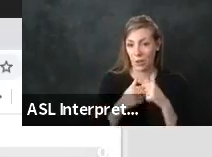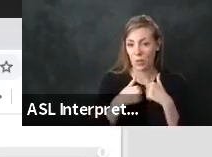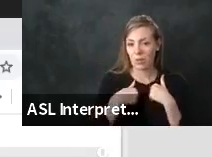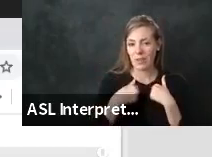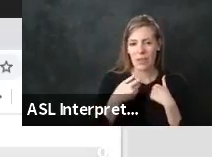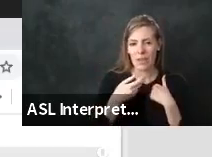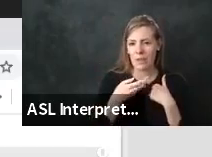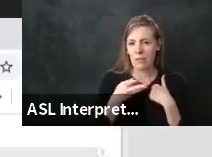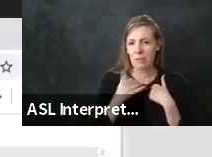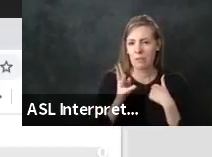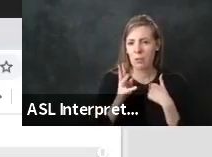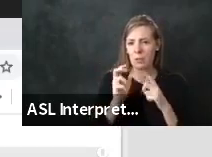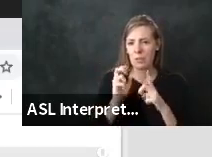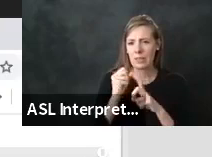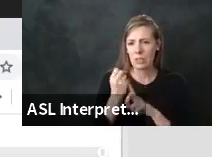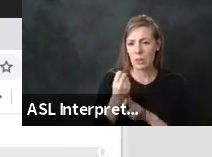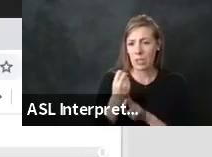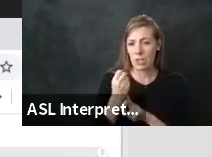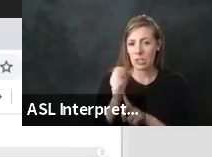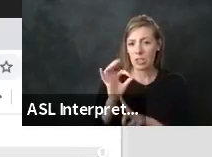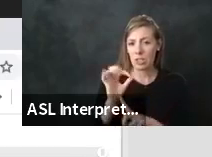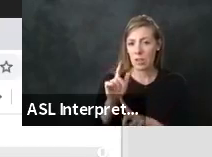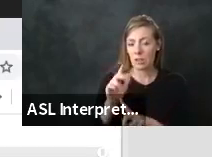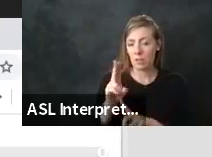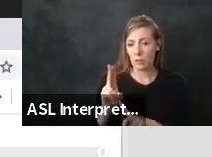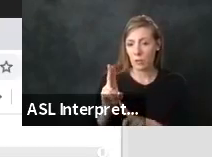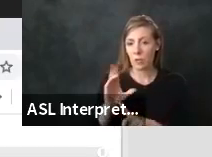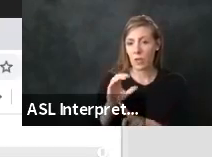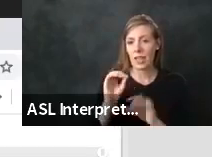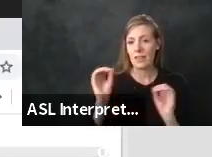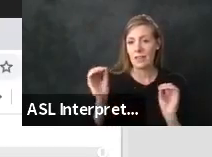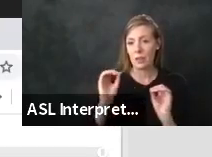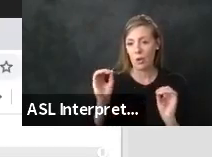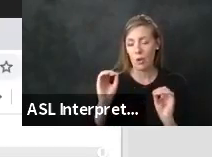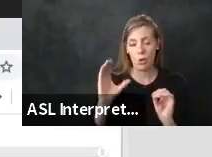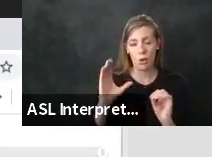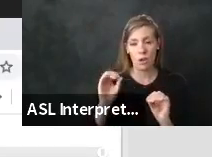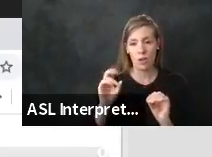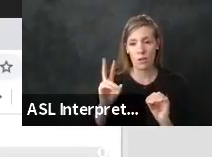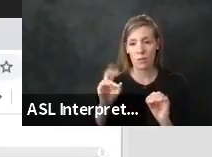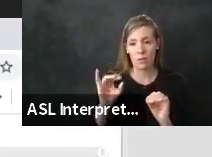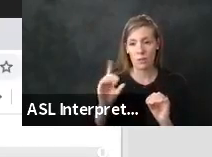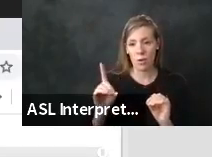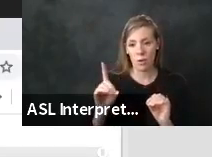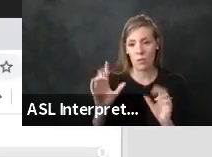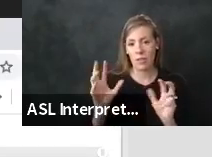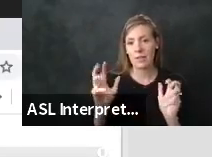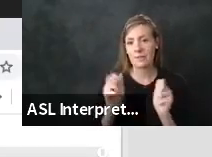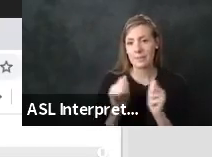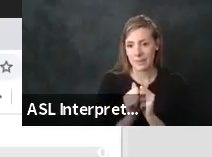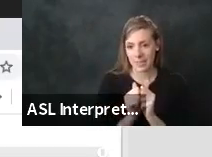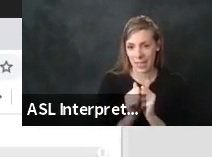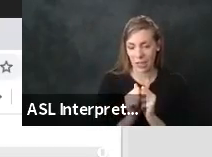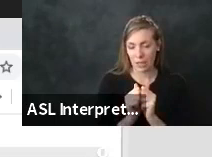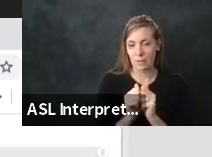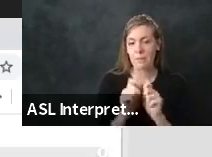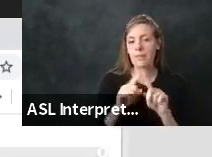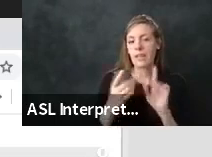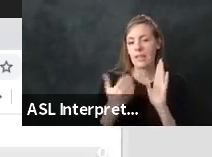instances of influenza and no instances of COVID influenza combined. But again, you can use this slider to look